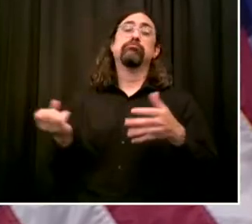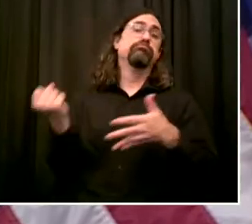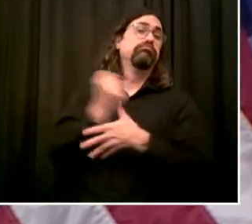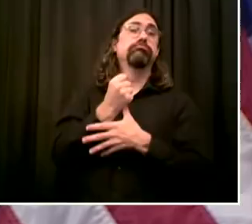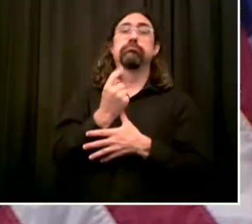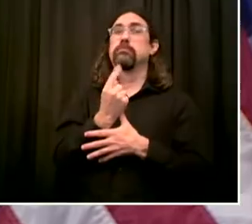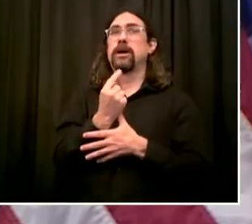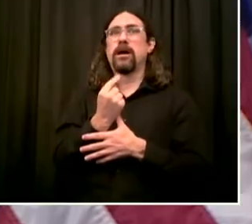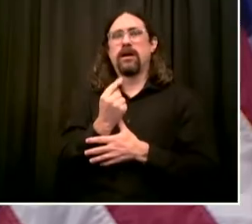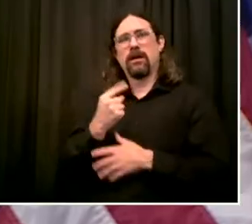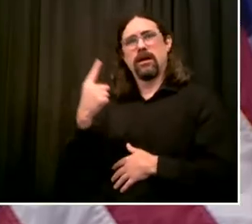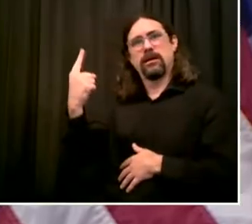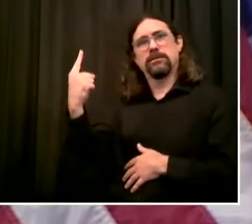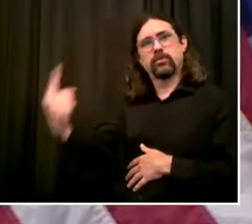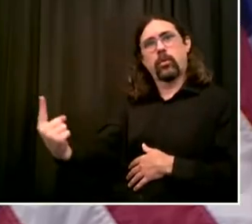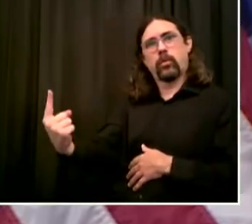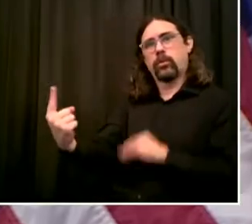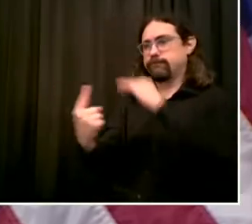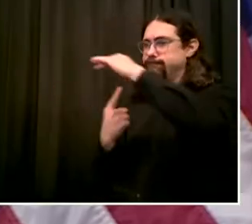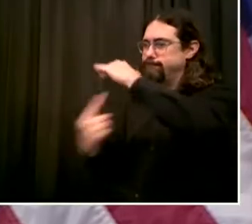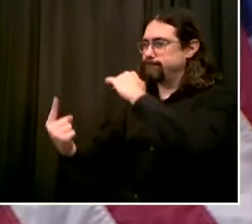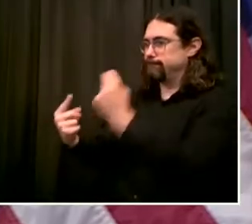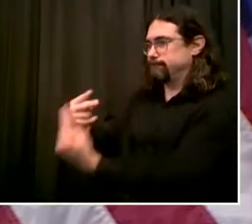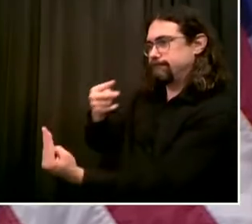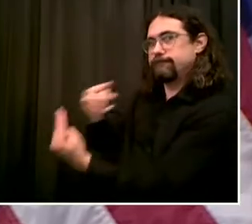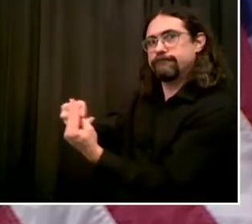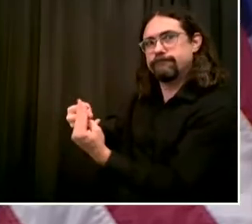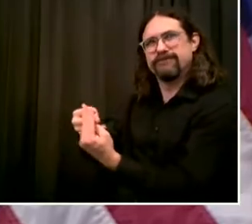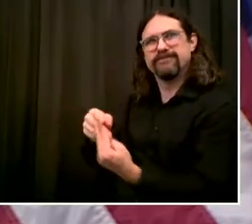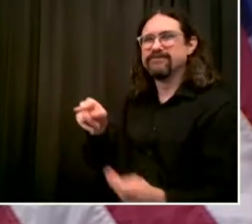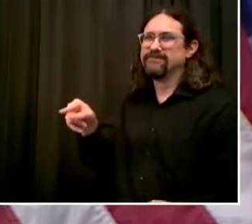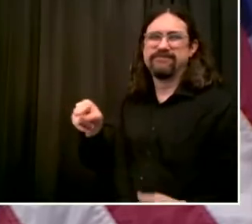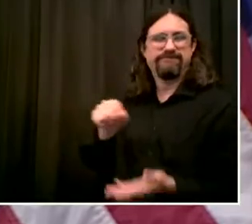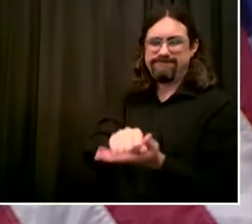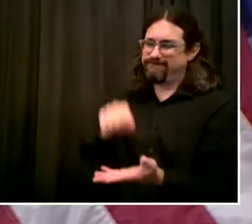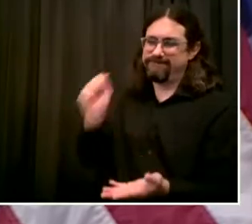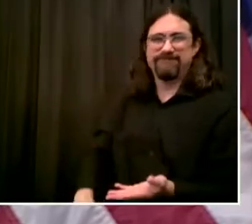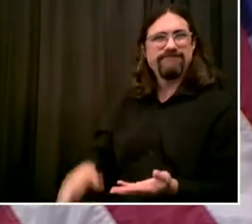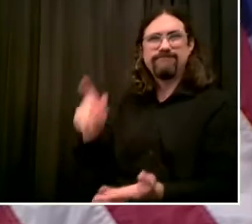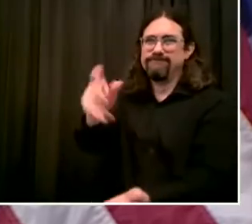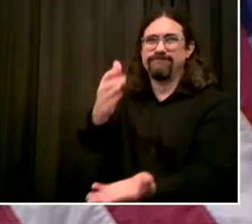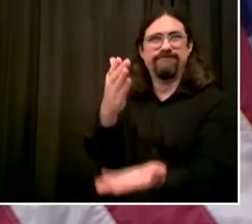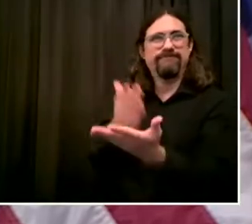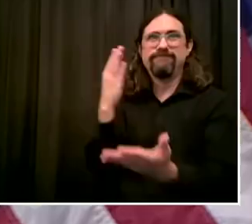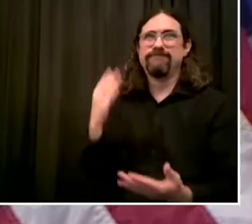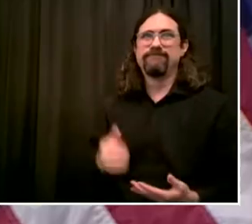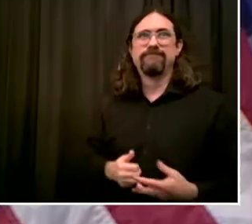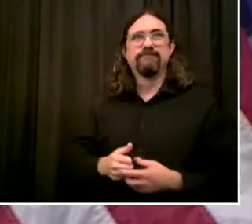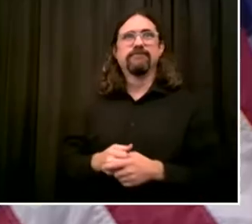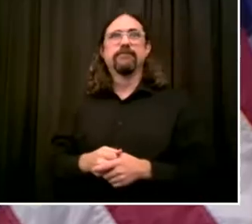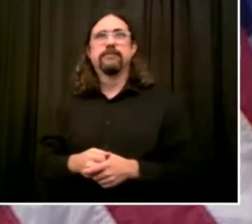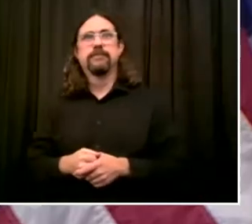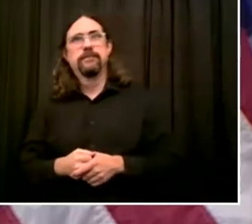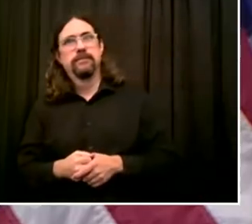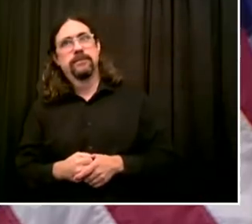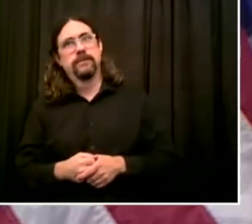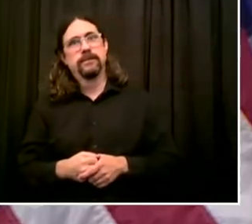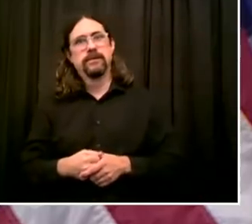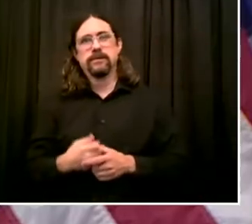SOLARITY CONFIMNEENANT D ENDING SEGREGATION ONCE AND FOR ORAL, THIS IS SOMETHING THAT CAN BE A